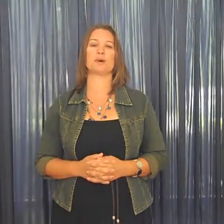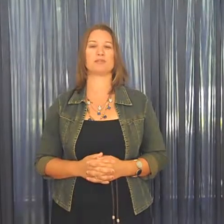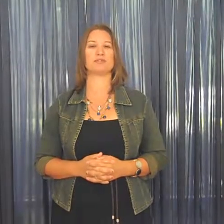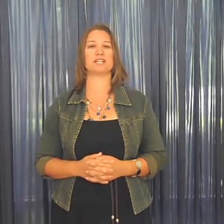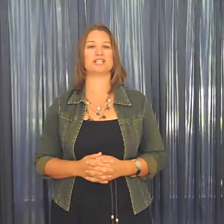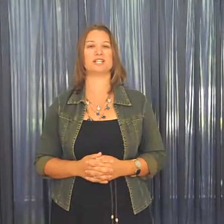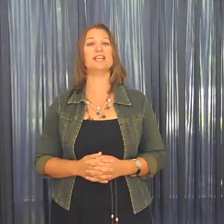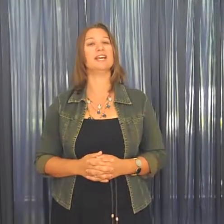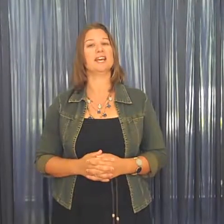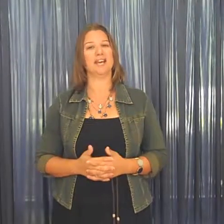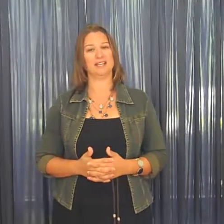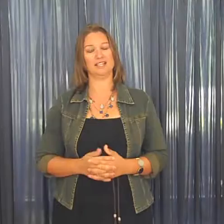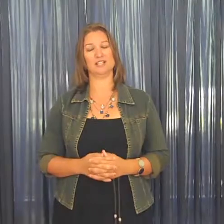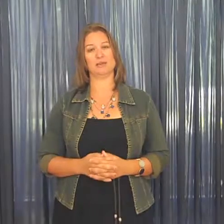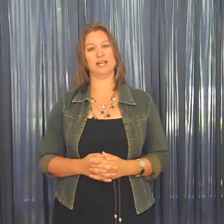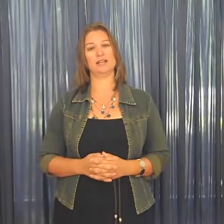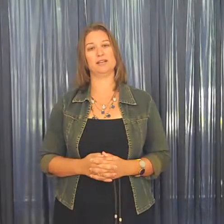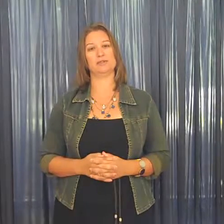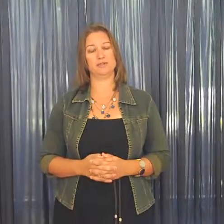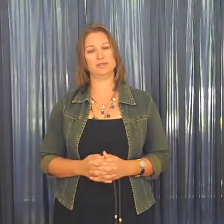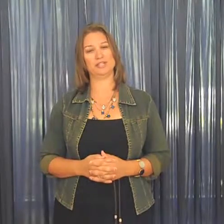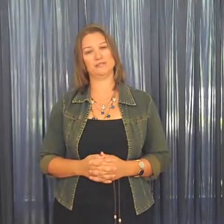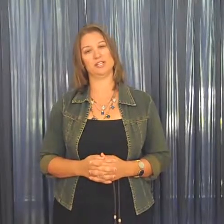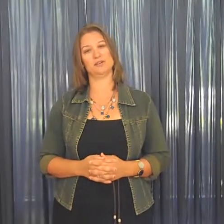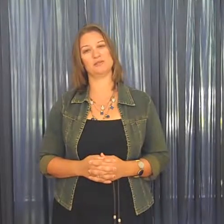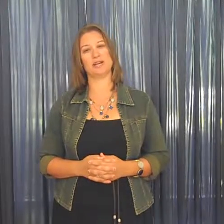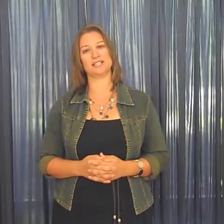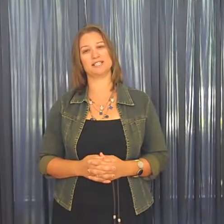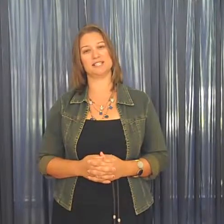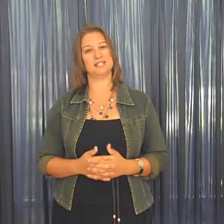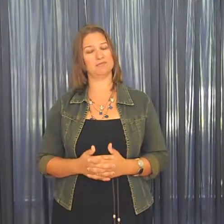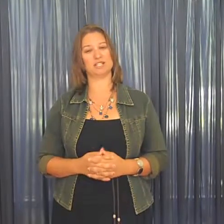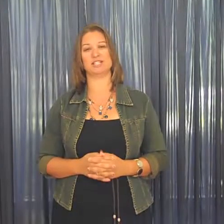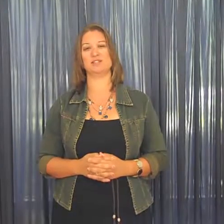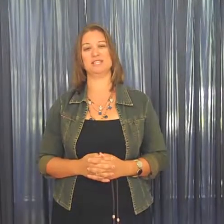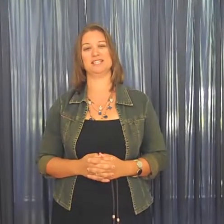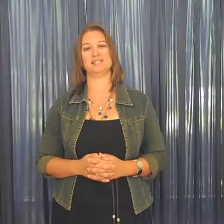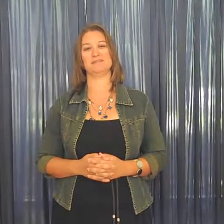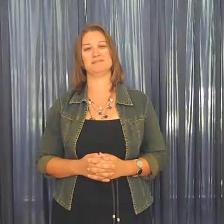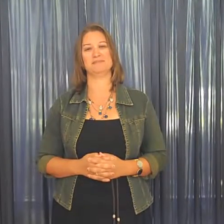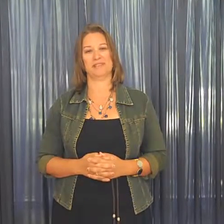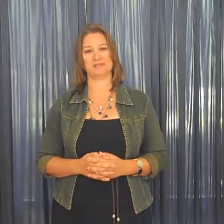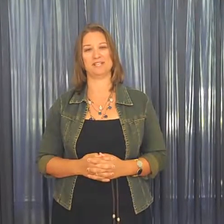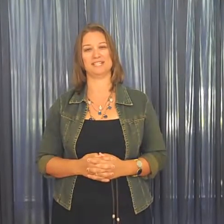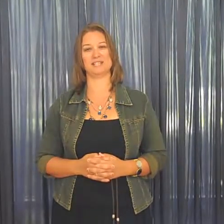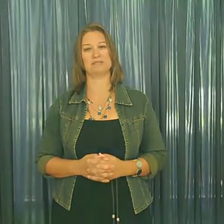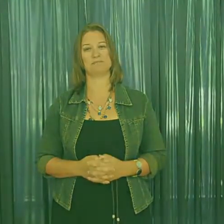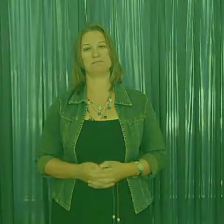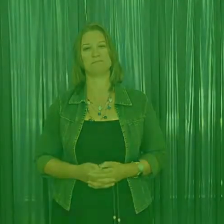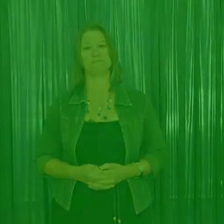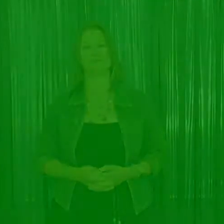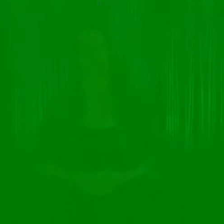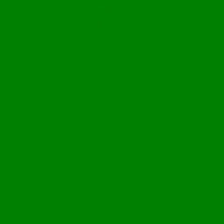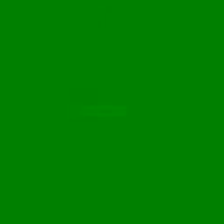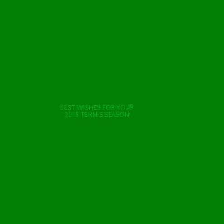cooperation, and enjoy reviewing this video and practicing as much as you need. Have a great day.